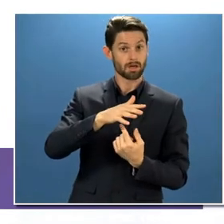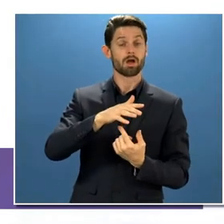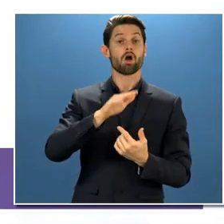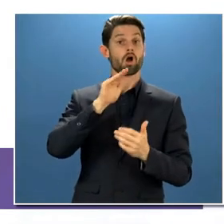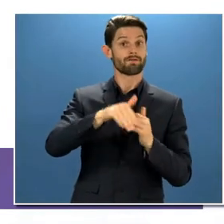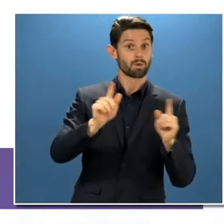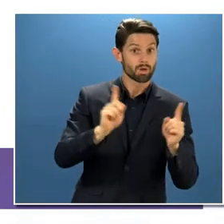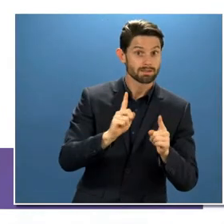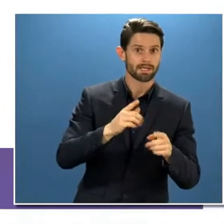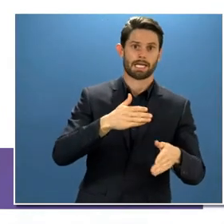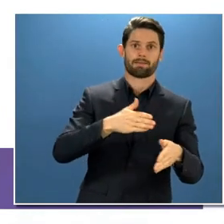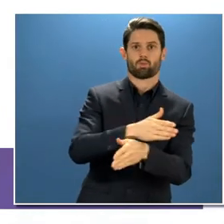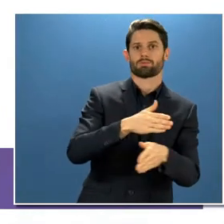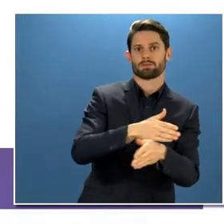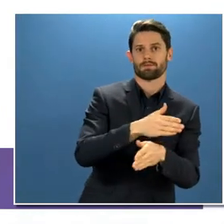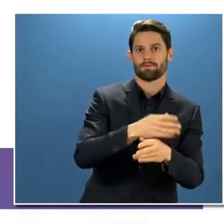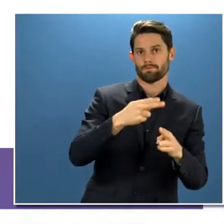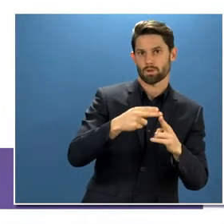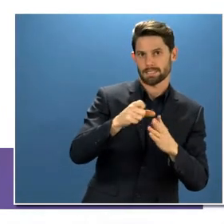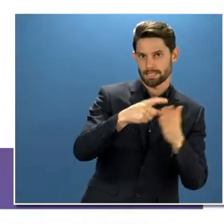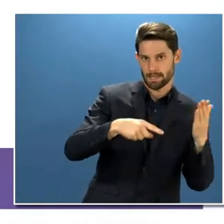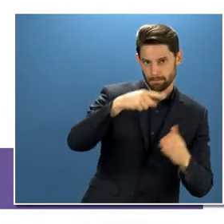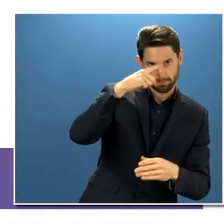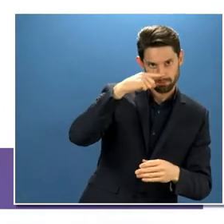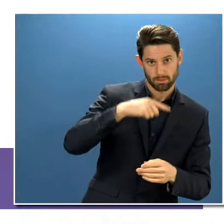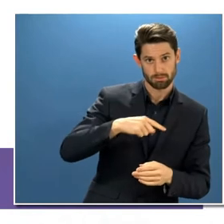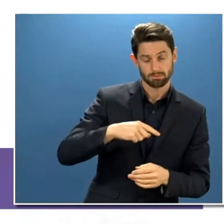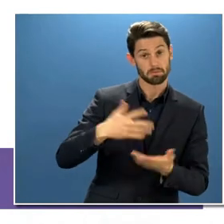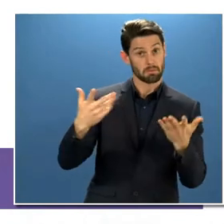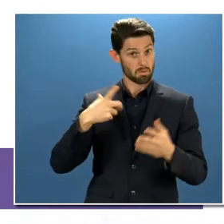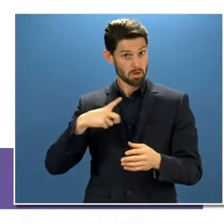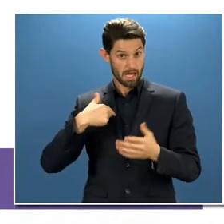And the reason why I advocate for the employment of people with disability is